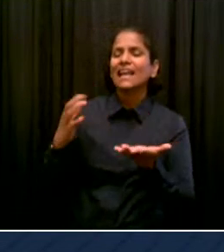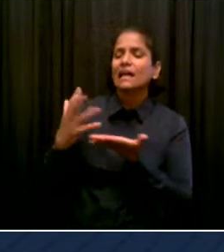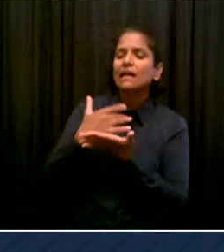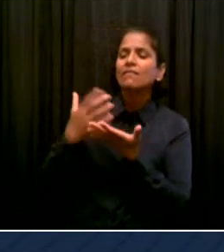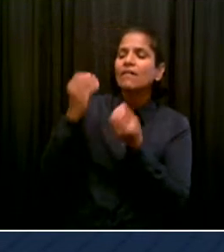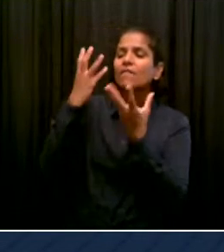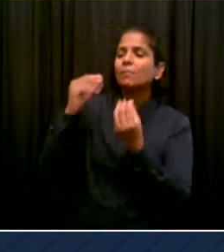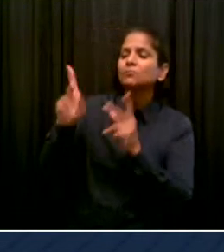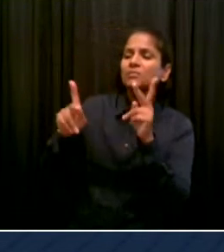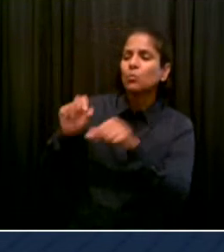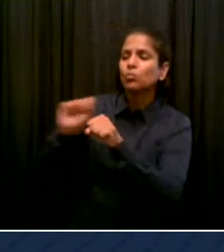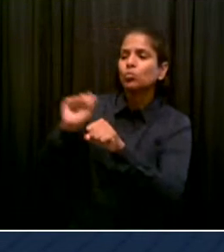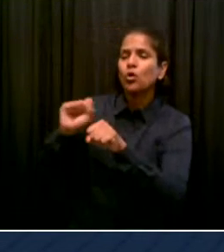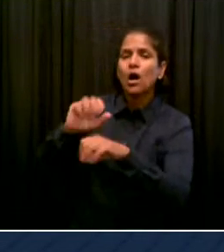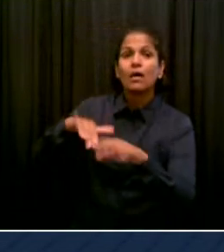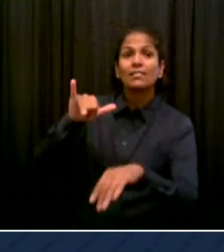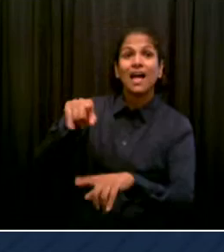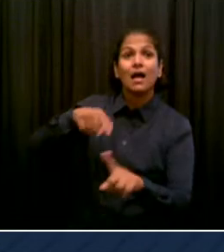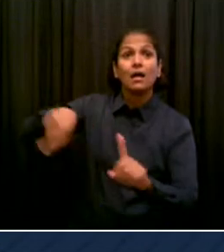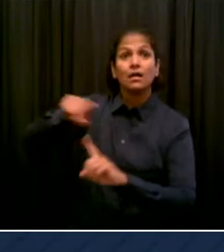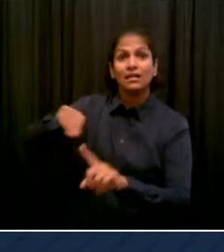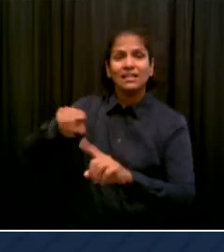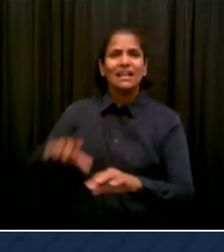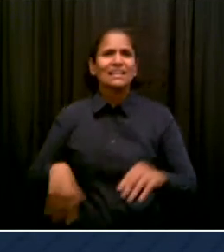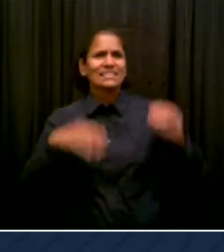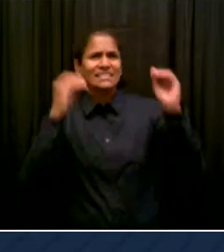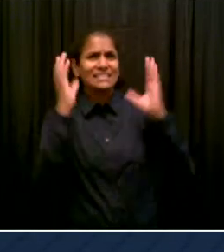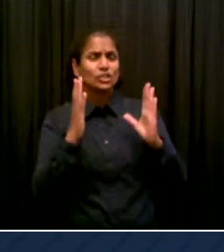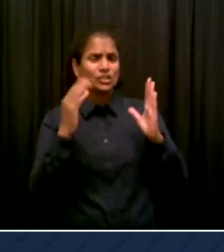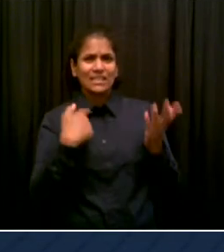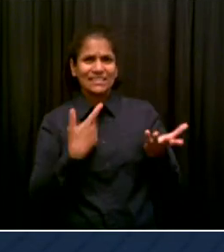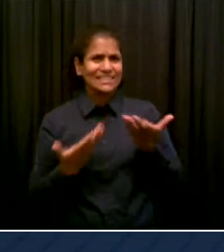THE LIMITED NUMBER OF PEOPLE WHO AREN'T ELIGIBLE FOR VACCINATION.